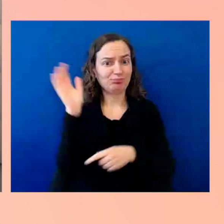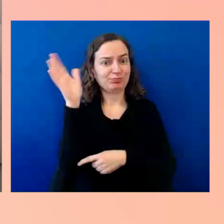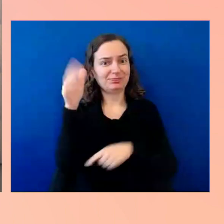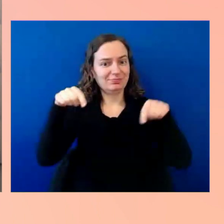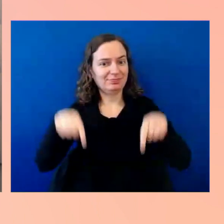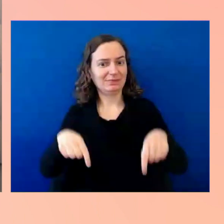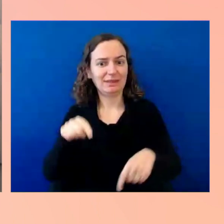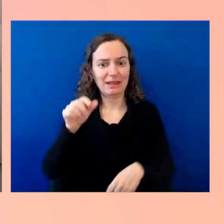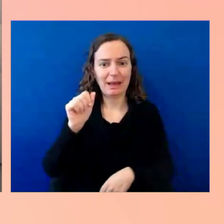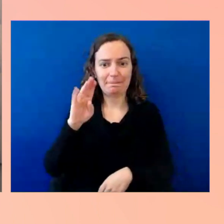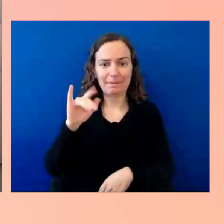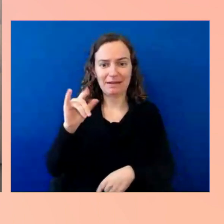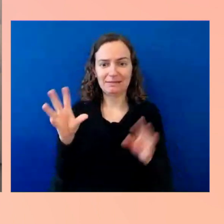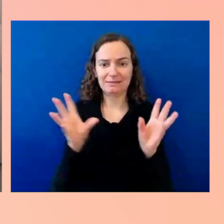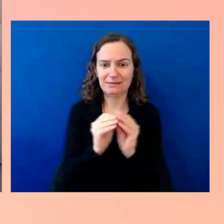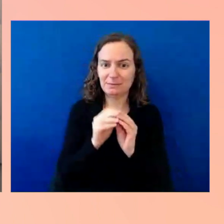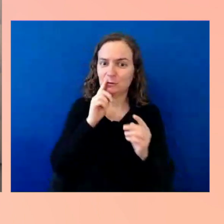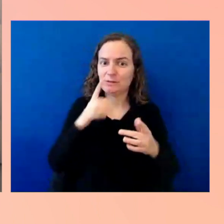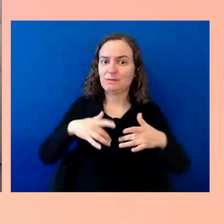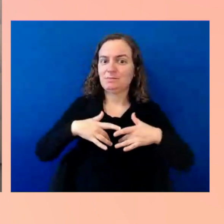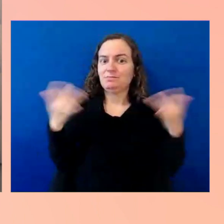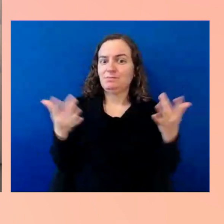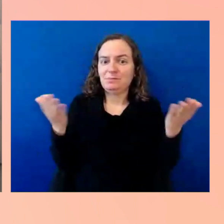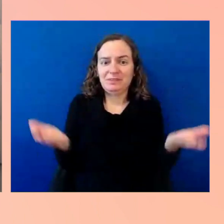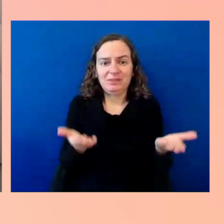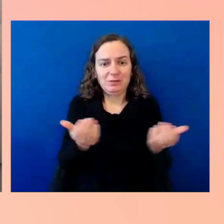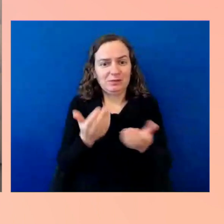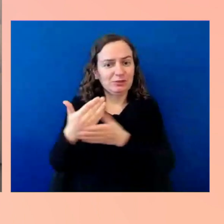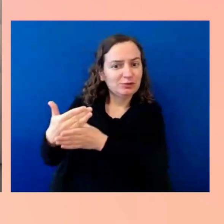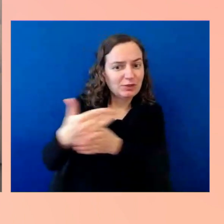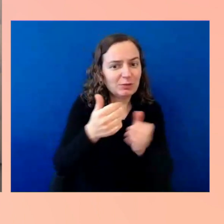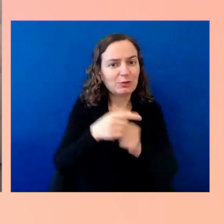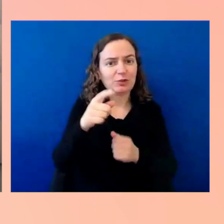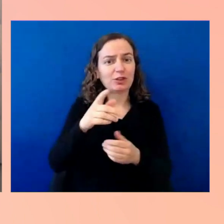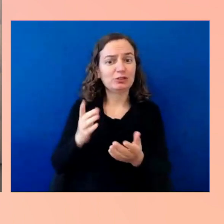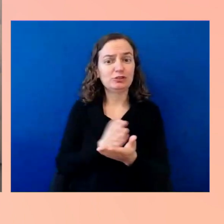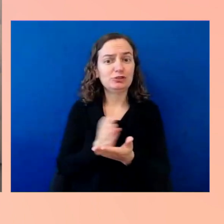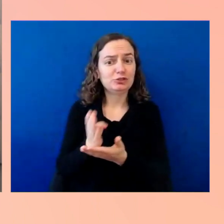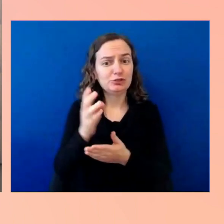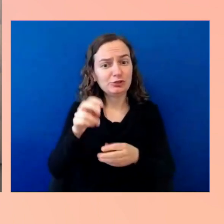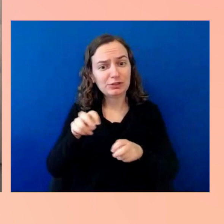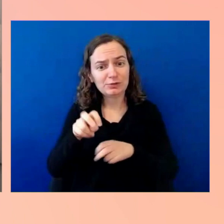here and to share with you the journey we're on to empower people with disabilities and